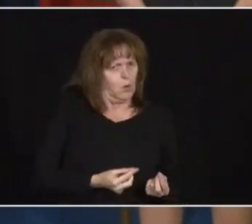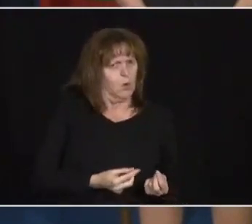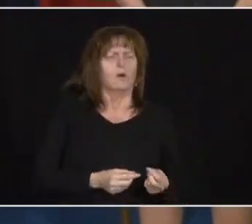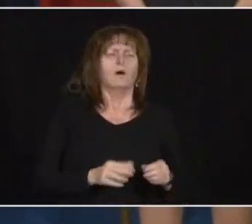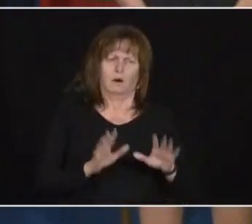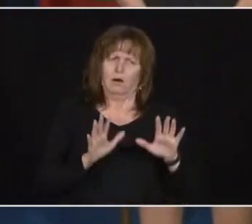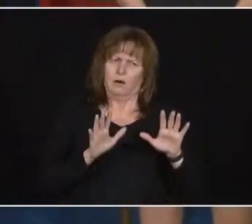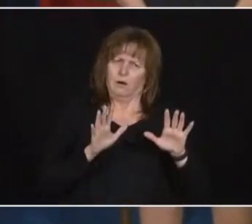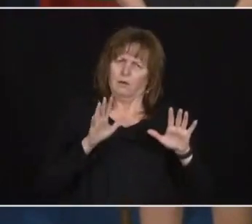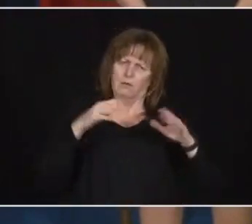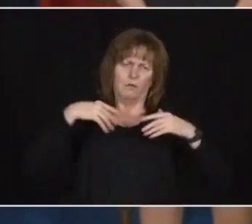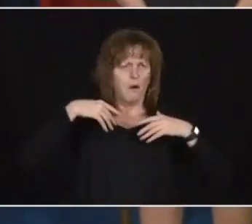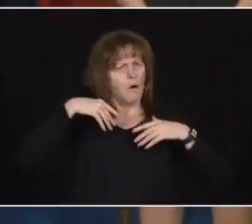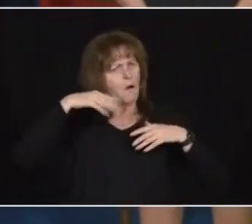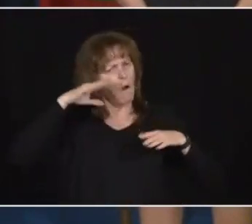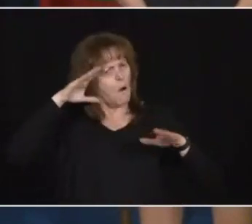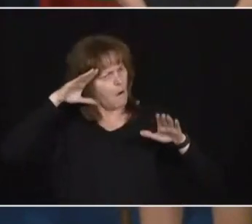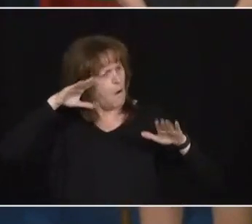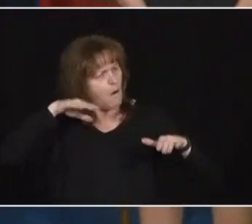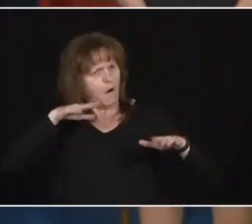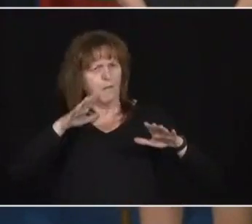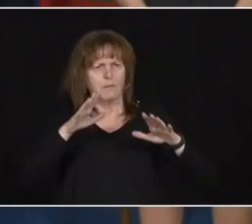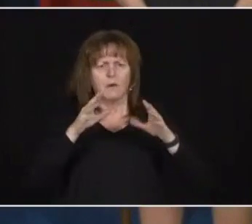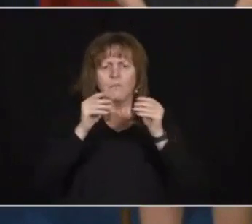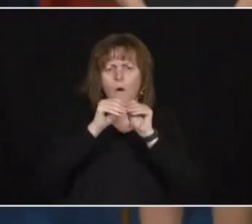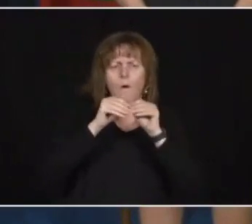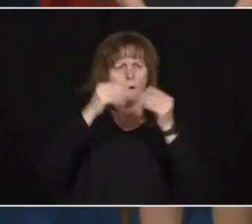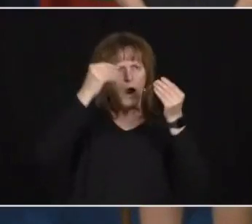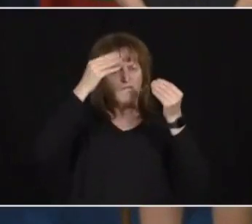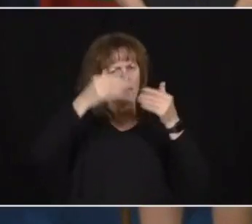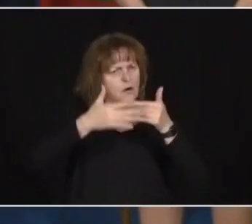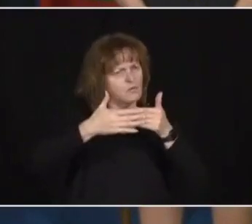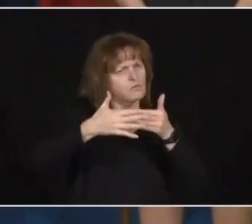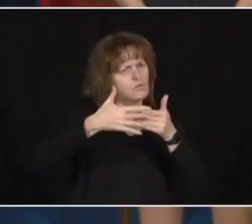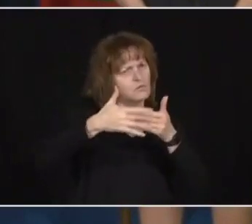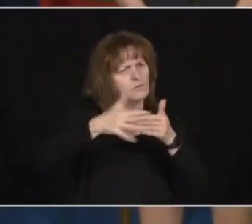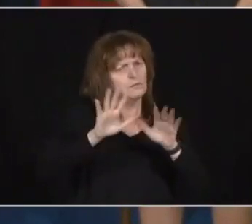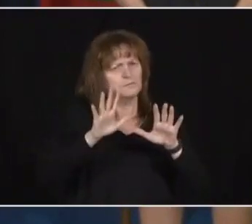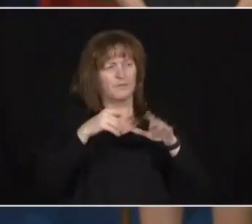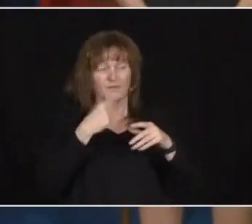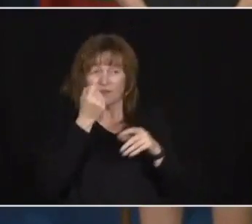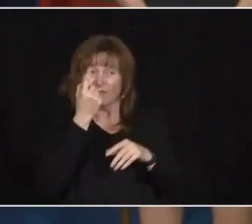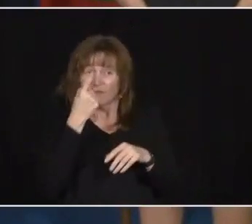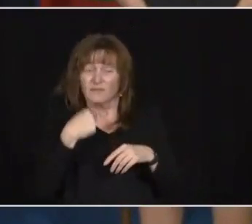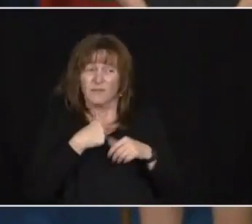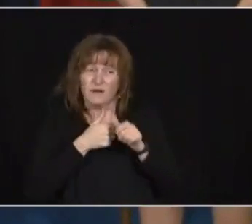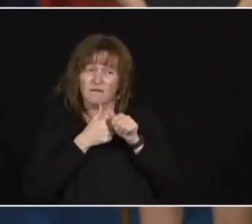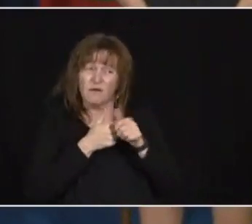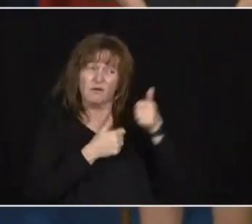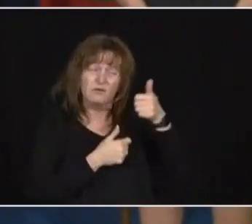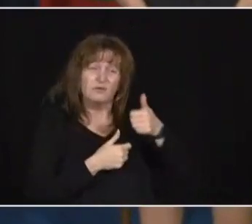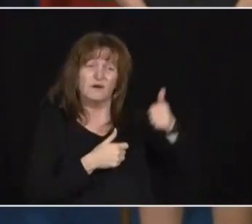finality on that once we get a better update on the modelling from the Chief Medical Officer of Health.